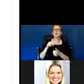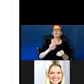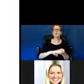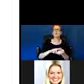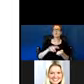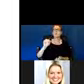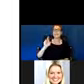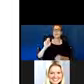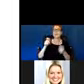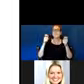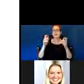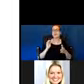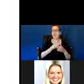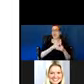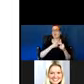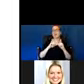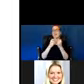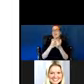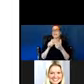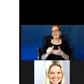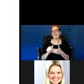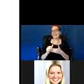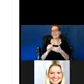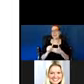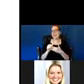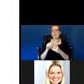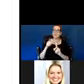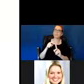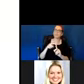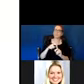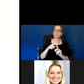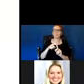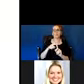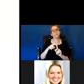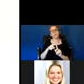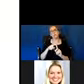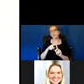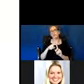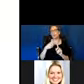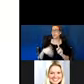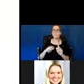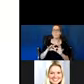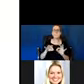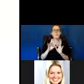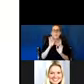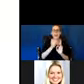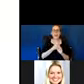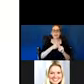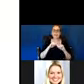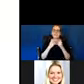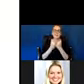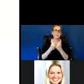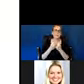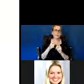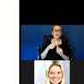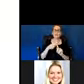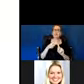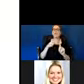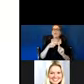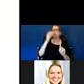and they're really the heart of our team. They do all of our patient panel management. They know where all of our clients live, what they need.